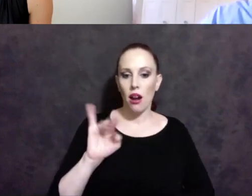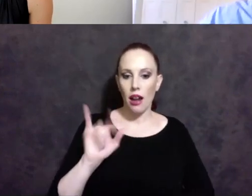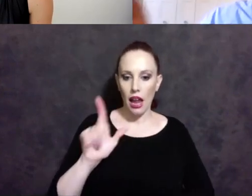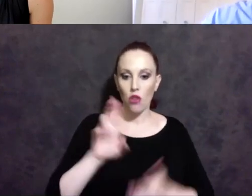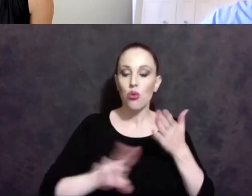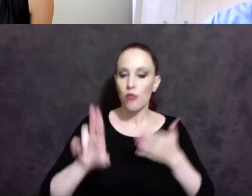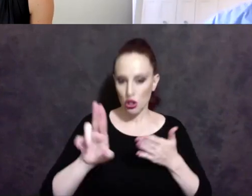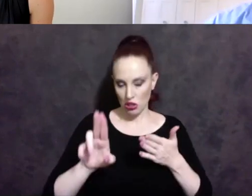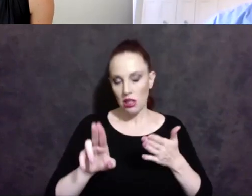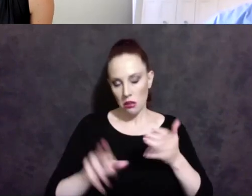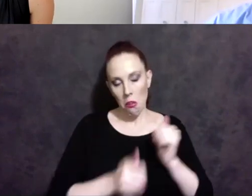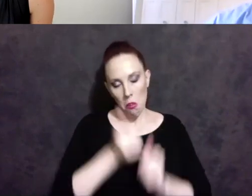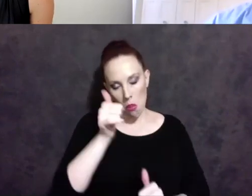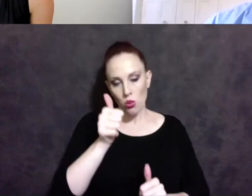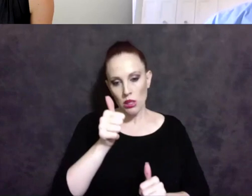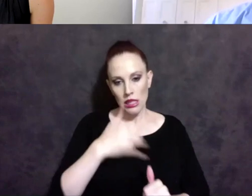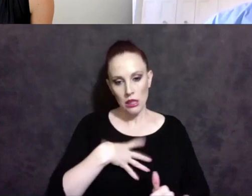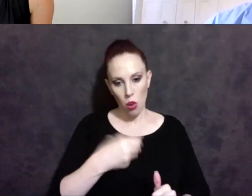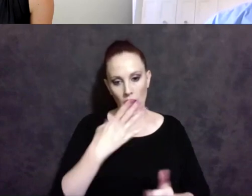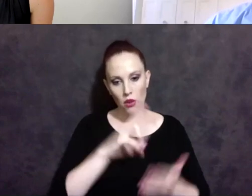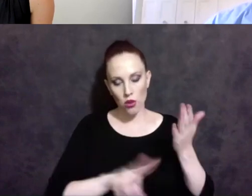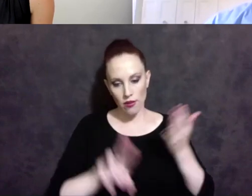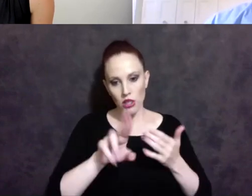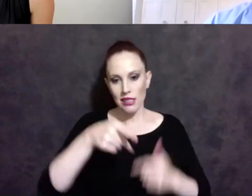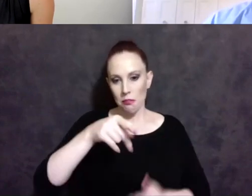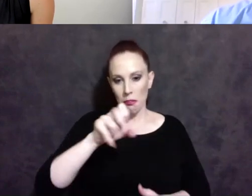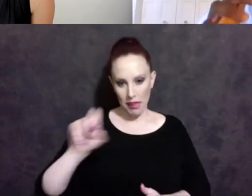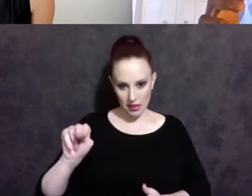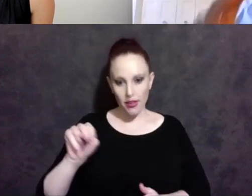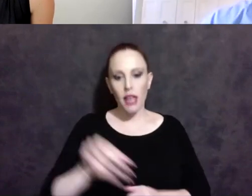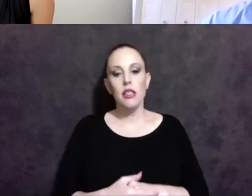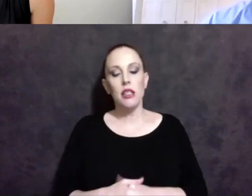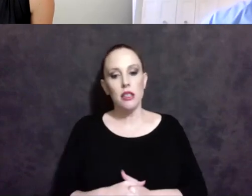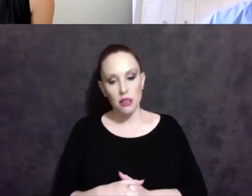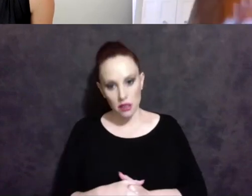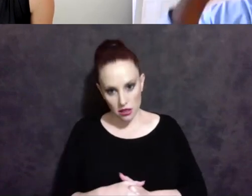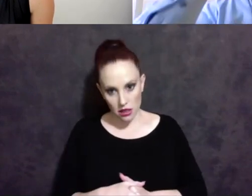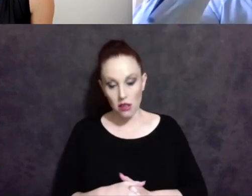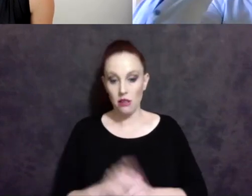white college in central Pennsylvania, and I can recall my first day of class going into